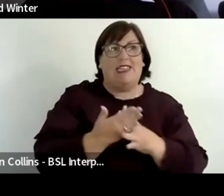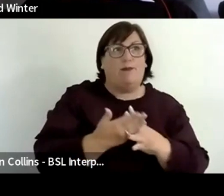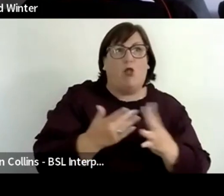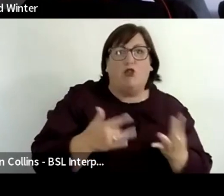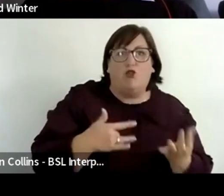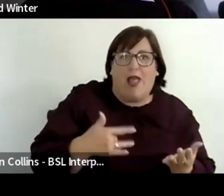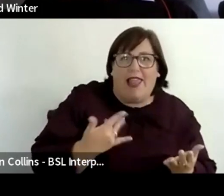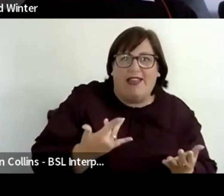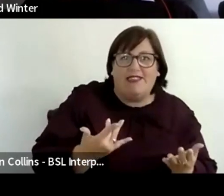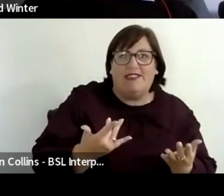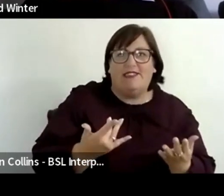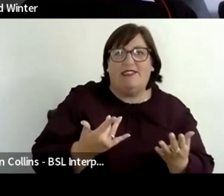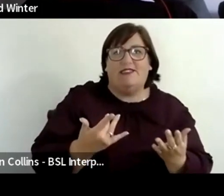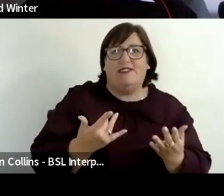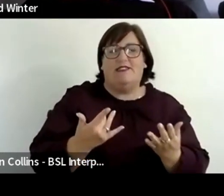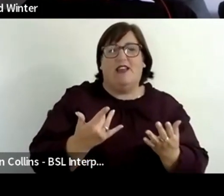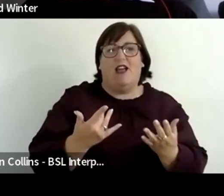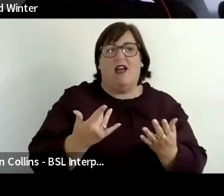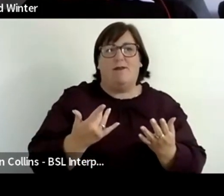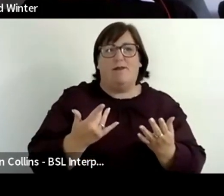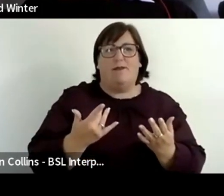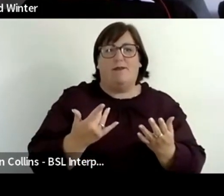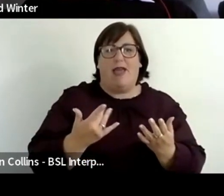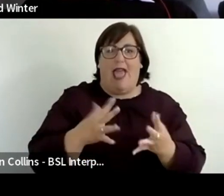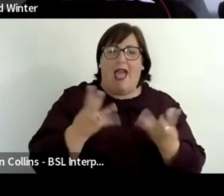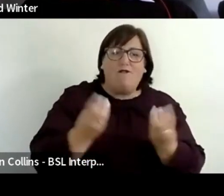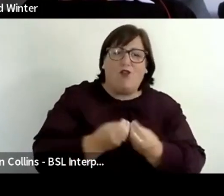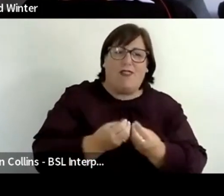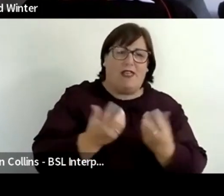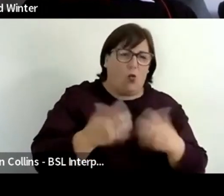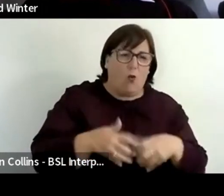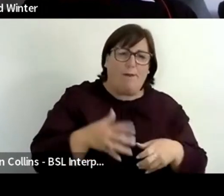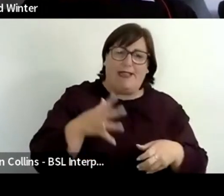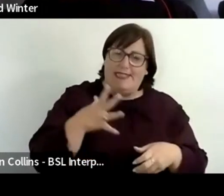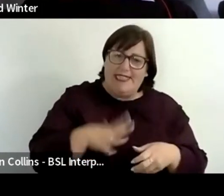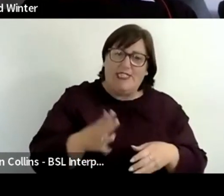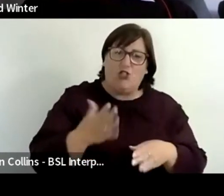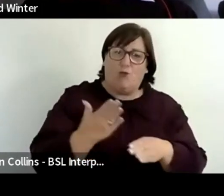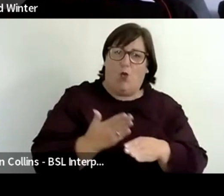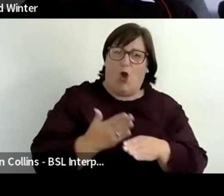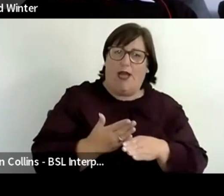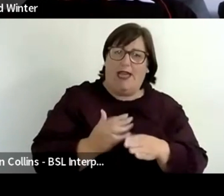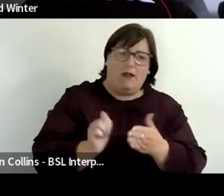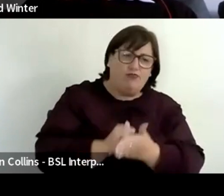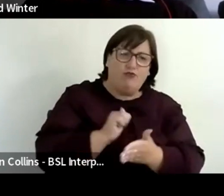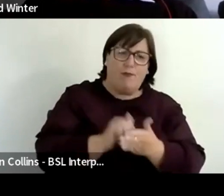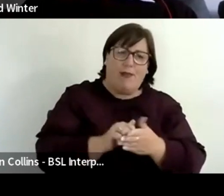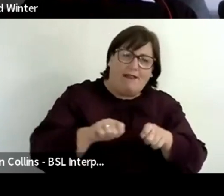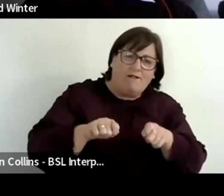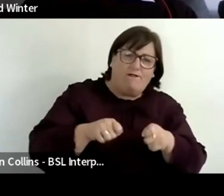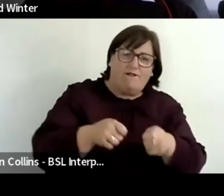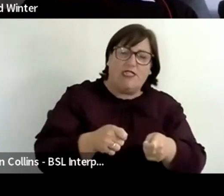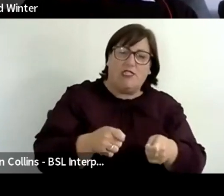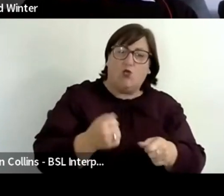actually working and are properly fitted. We do this on a regular basis every year.